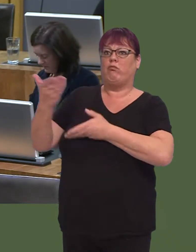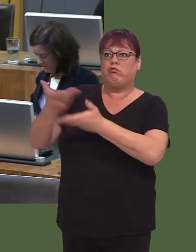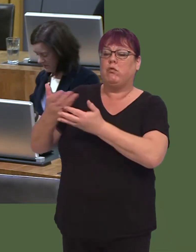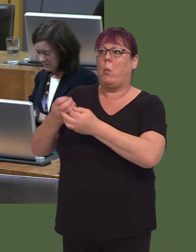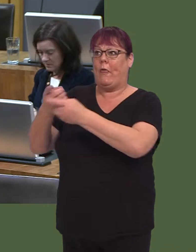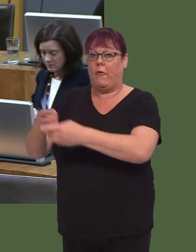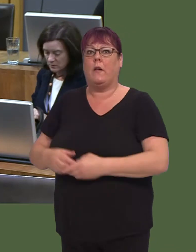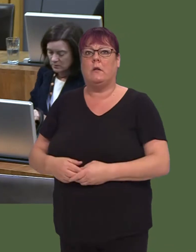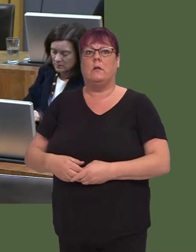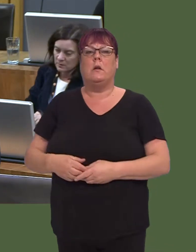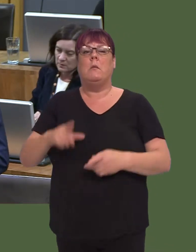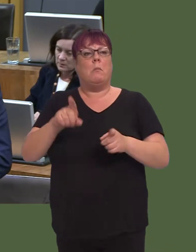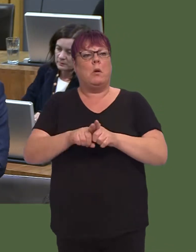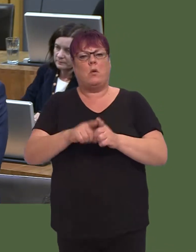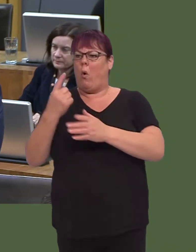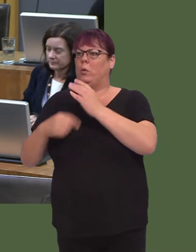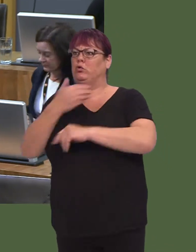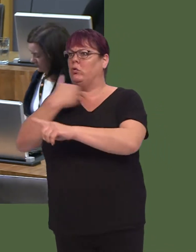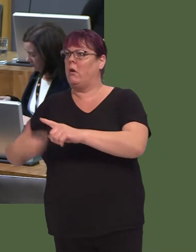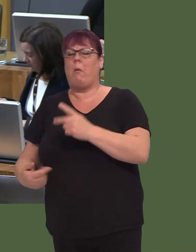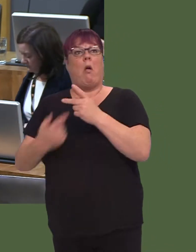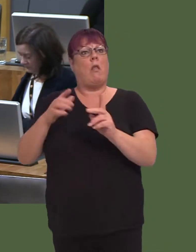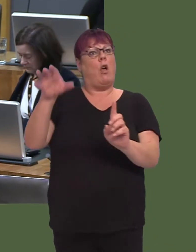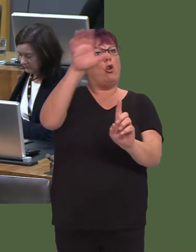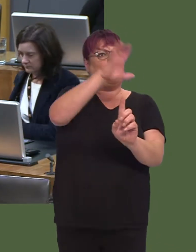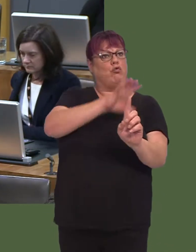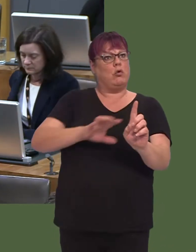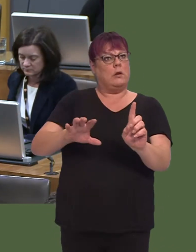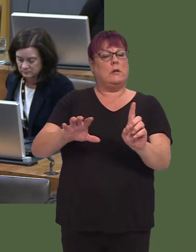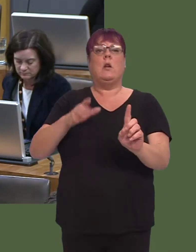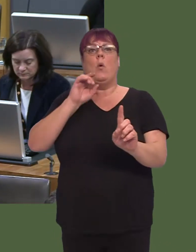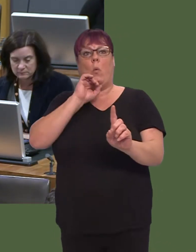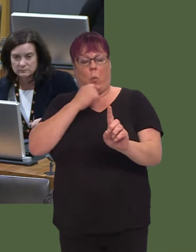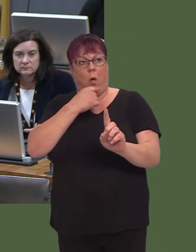We will look to expand Wales's presence in every market around the world, including that